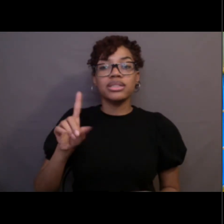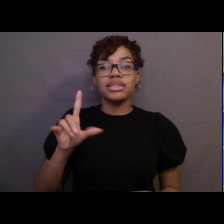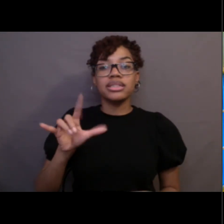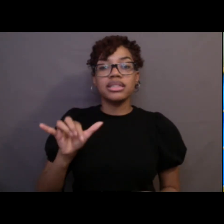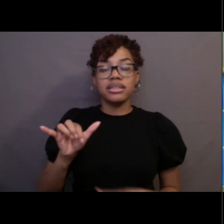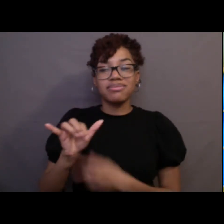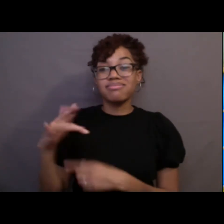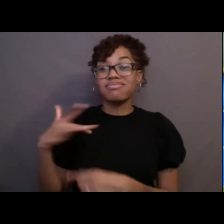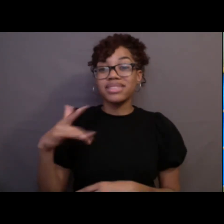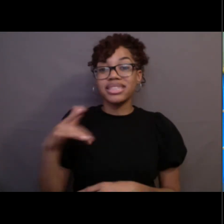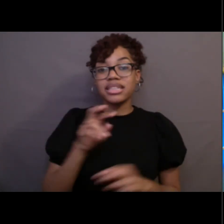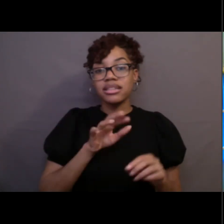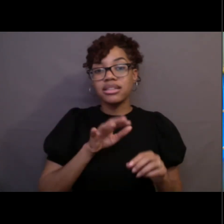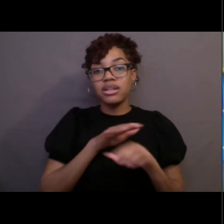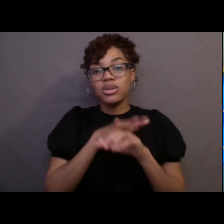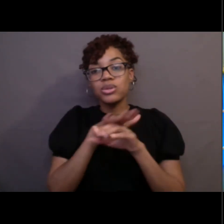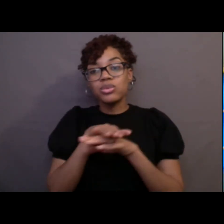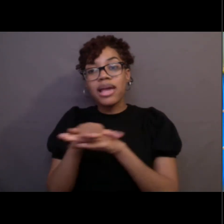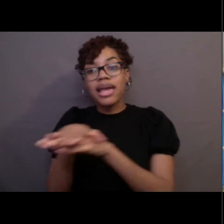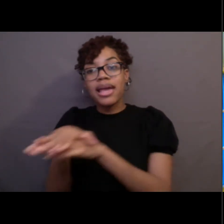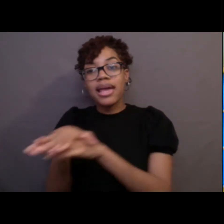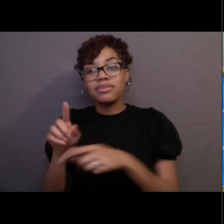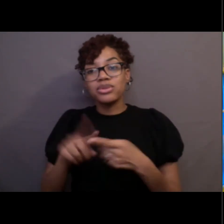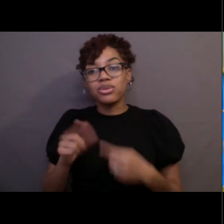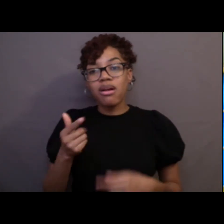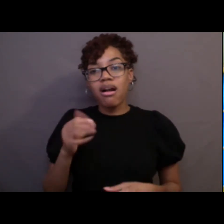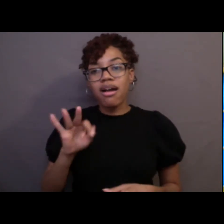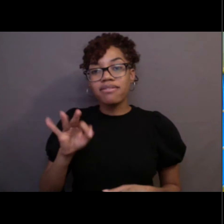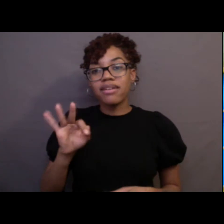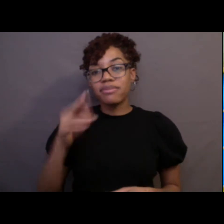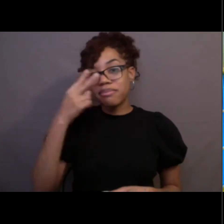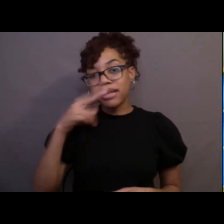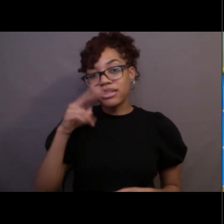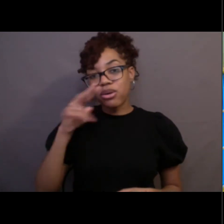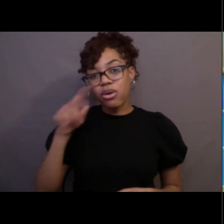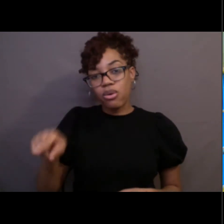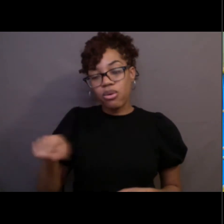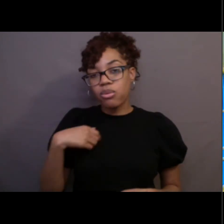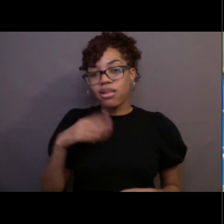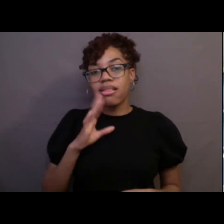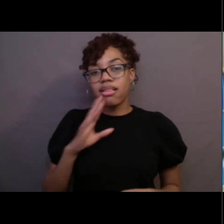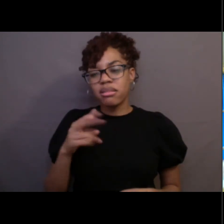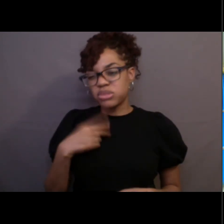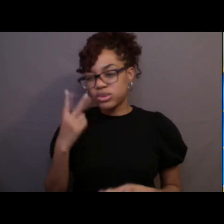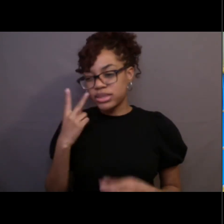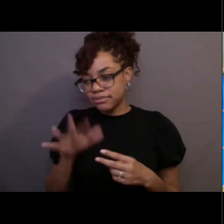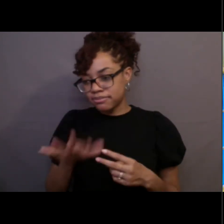and that's where they usually end up growing. But up here, we kind of get a few of the younger ones that like to venture off on their own.